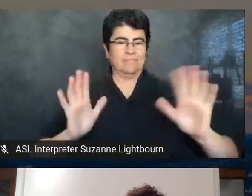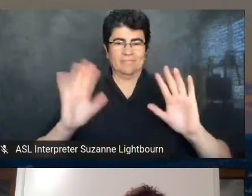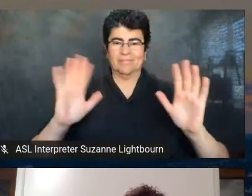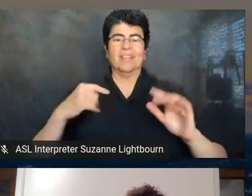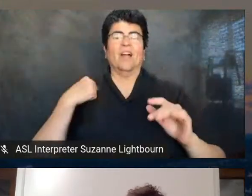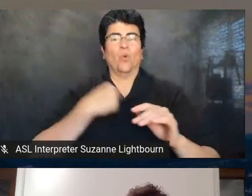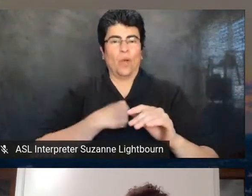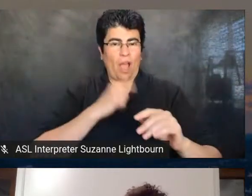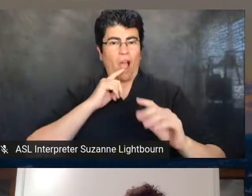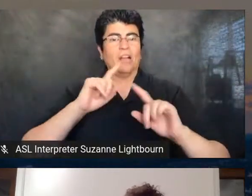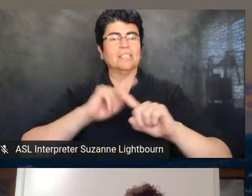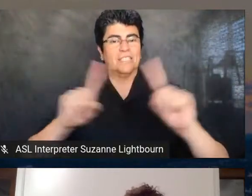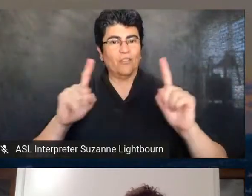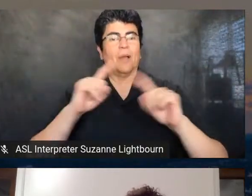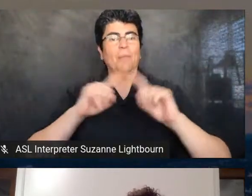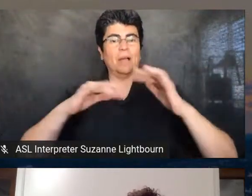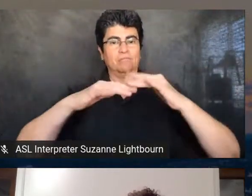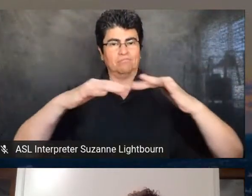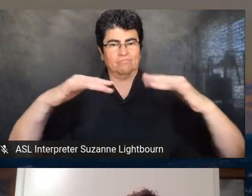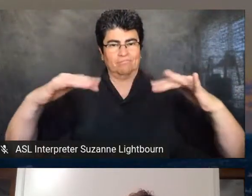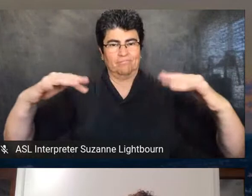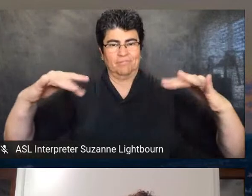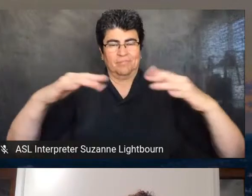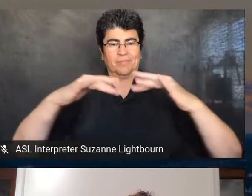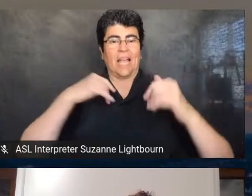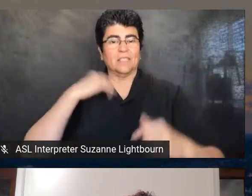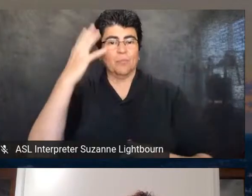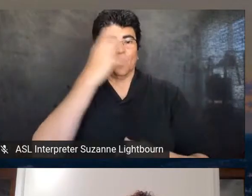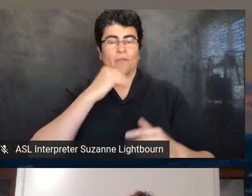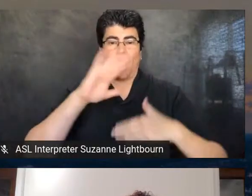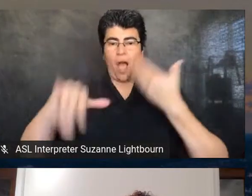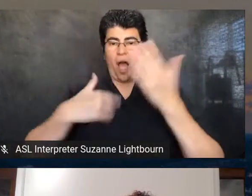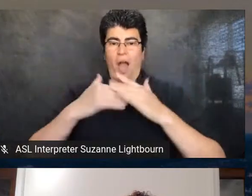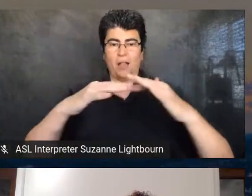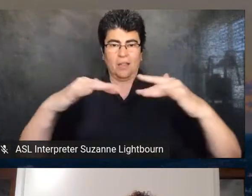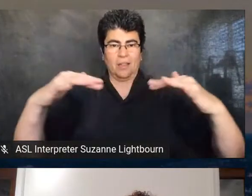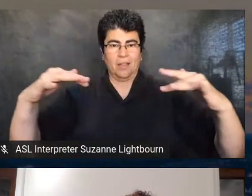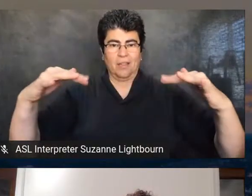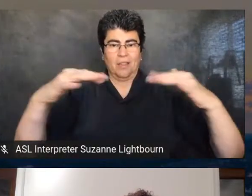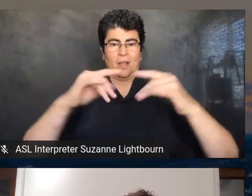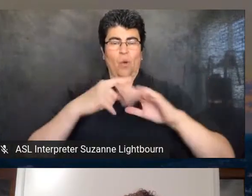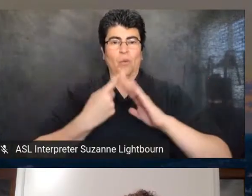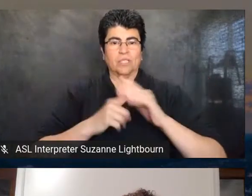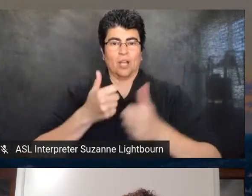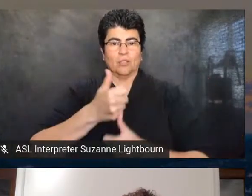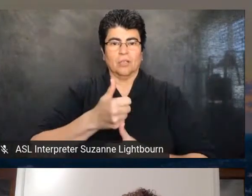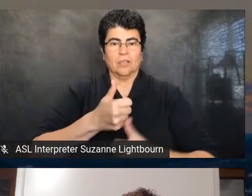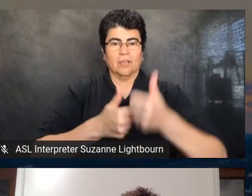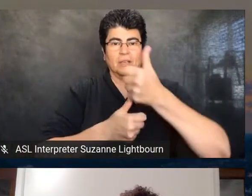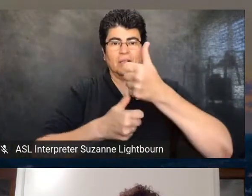we are different and that's a beautiful thing, and the problem is when we start to go like this with it.